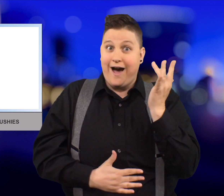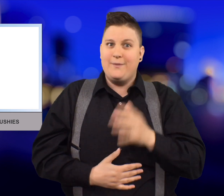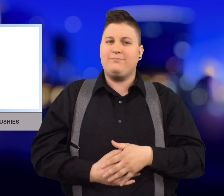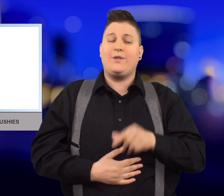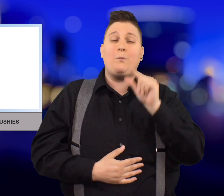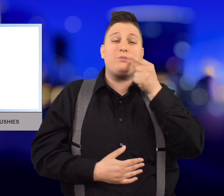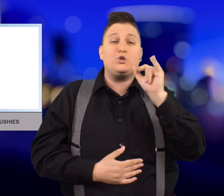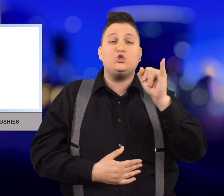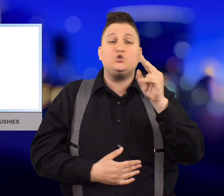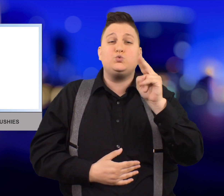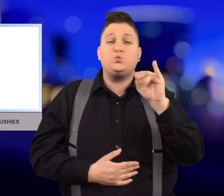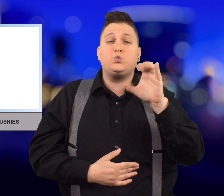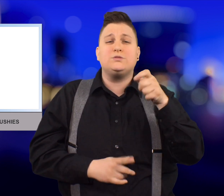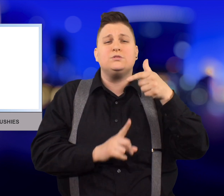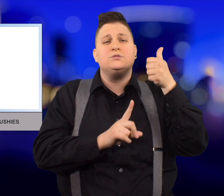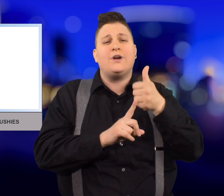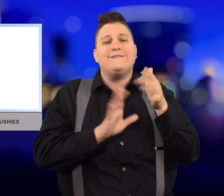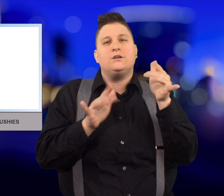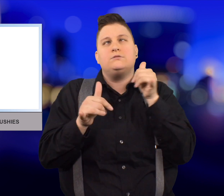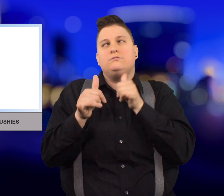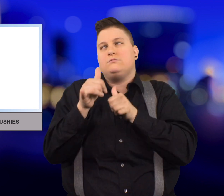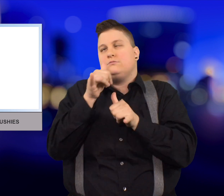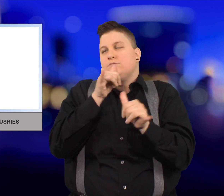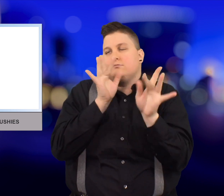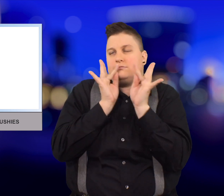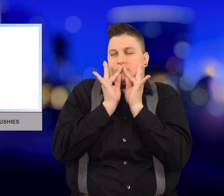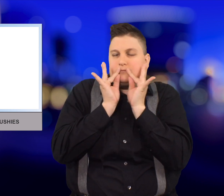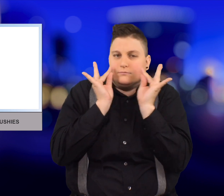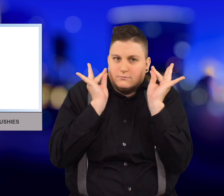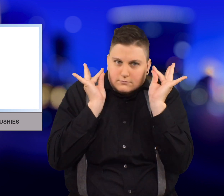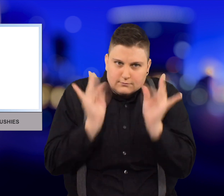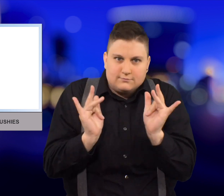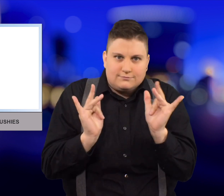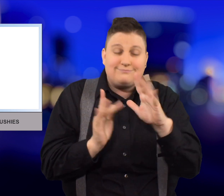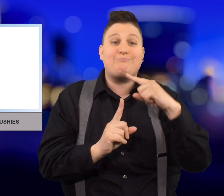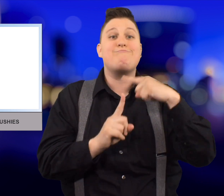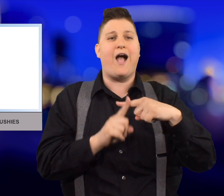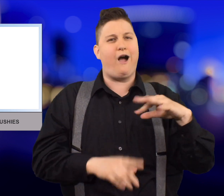First of all, pickle juice itself is heavenly delicious.